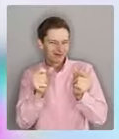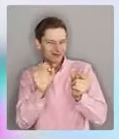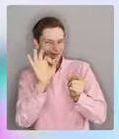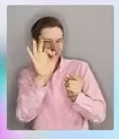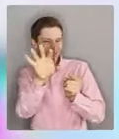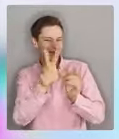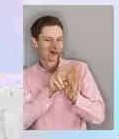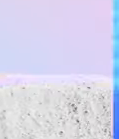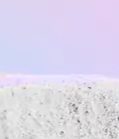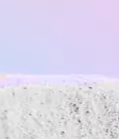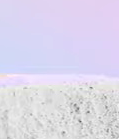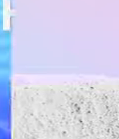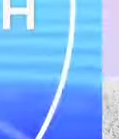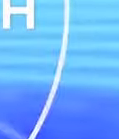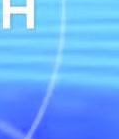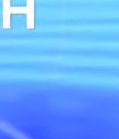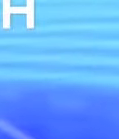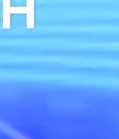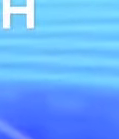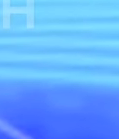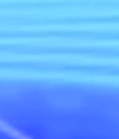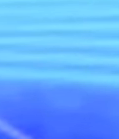Here's a quick teaser video.